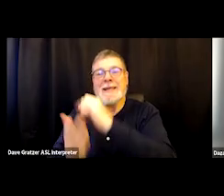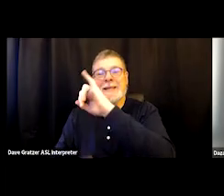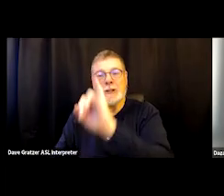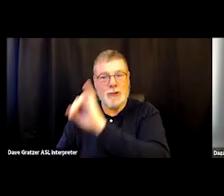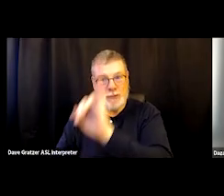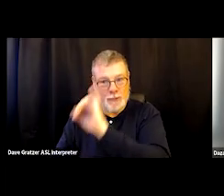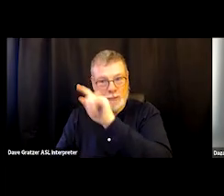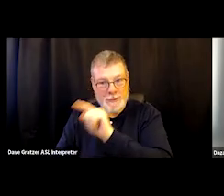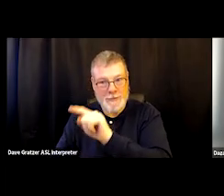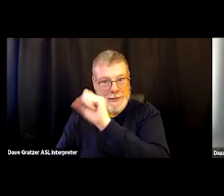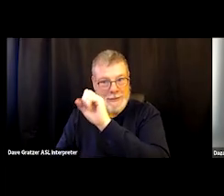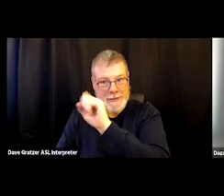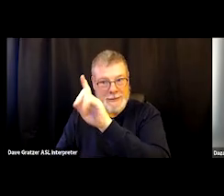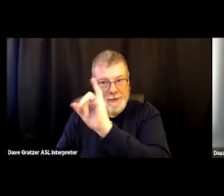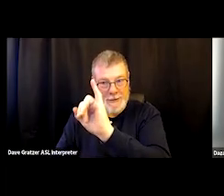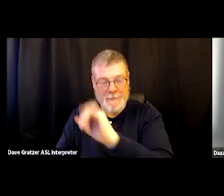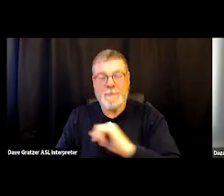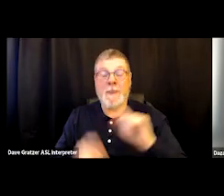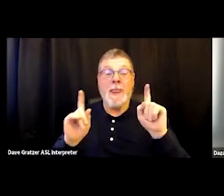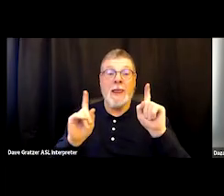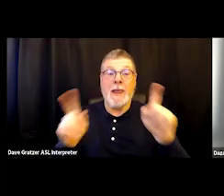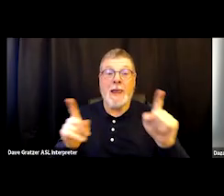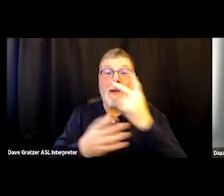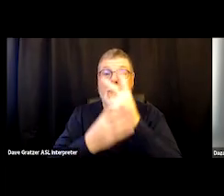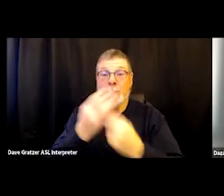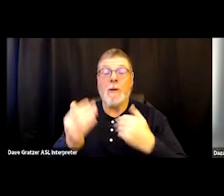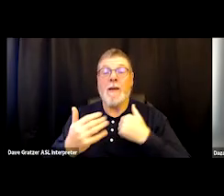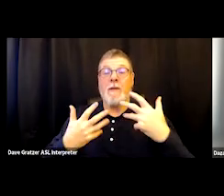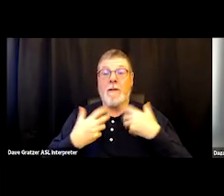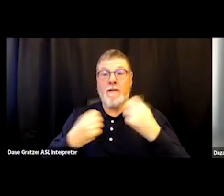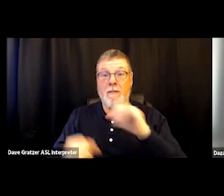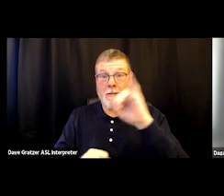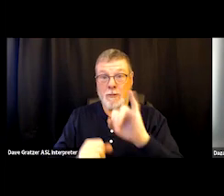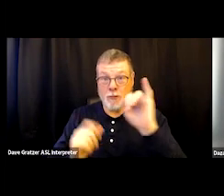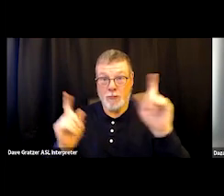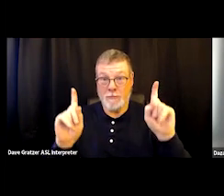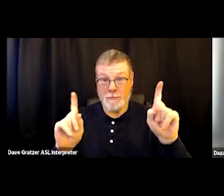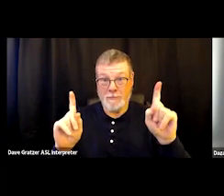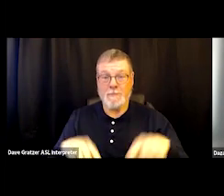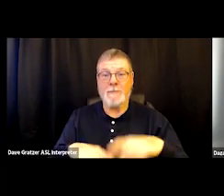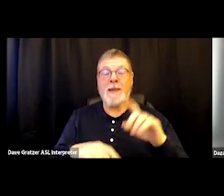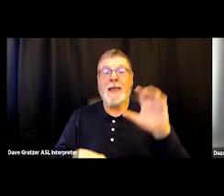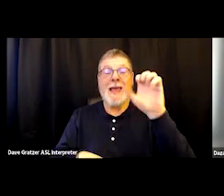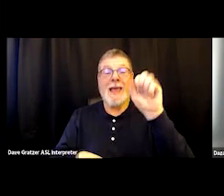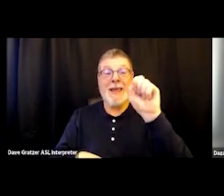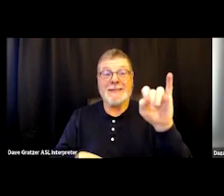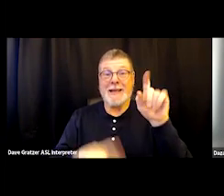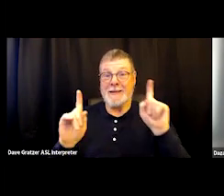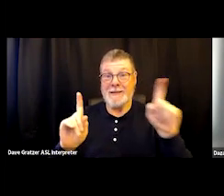Both of these disability programs come with both health insurance. For SSI, it's important to remember